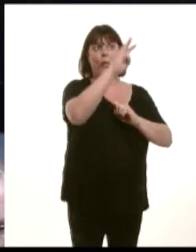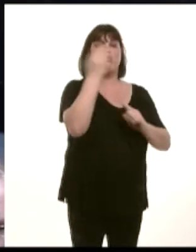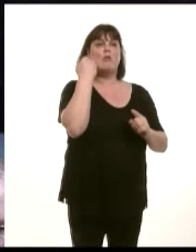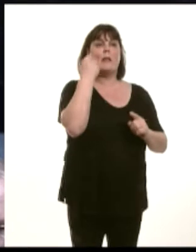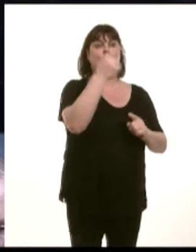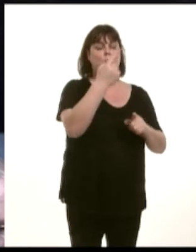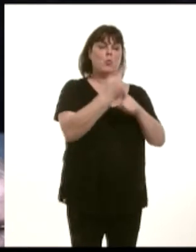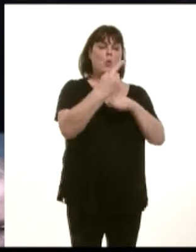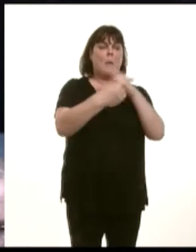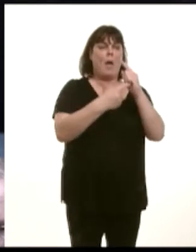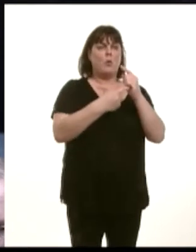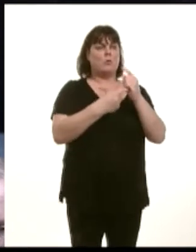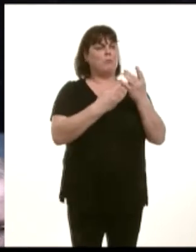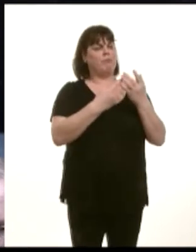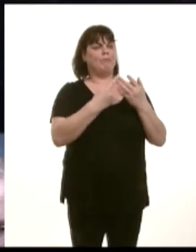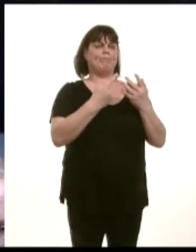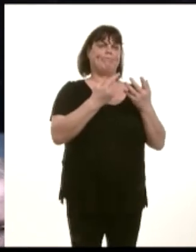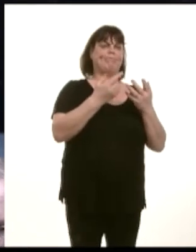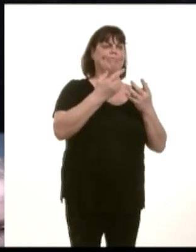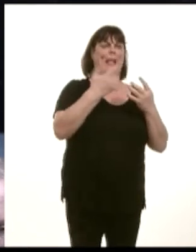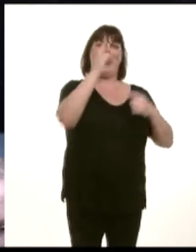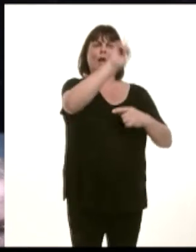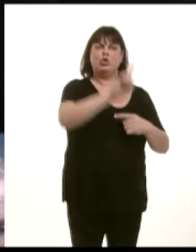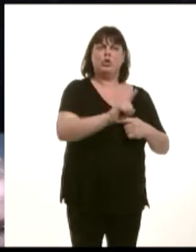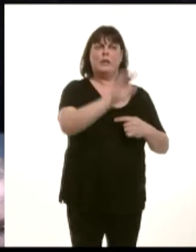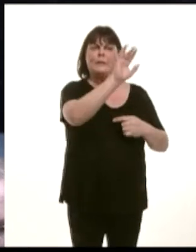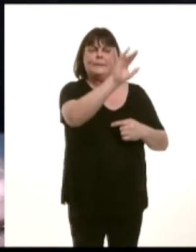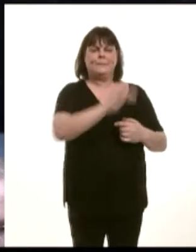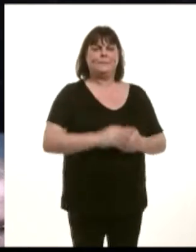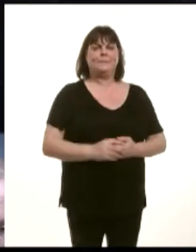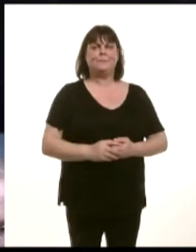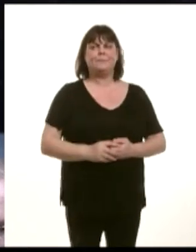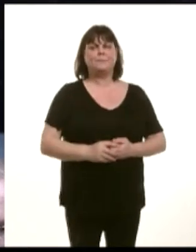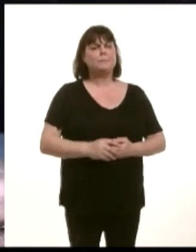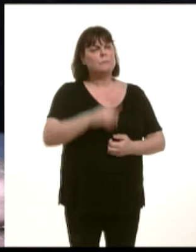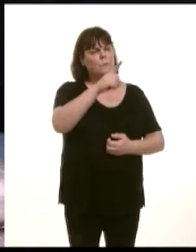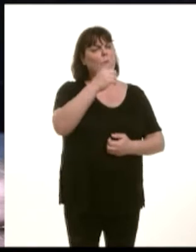Isn't it about time that he managed to persuade the Prime Minister of the United Kingdom that